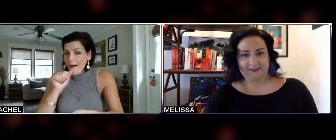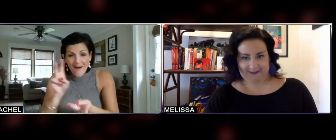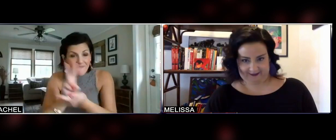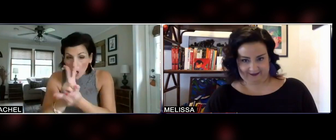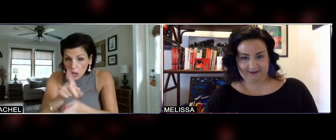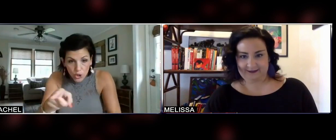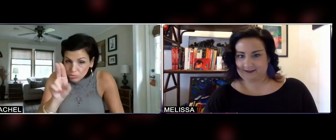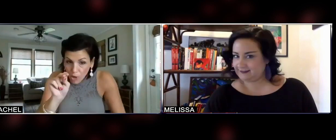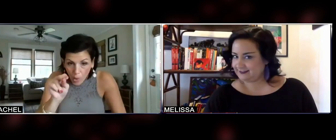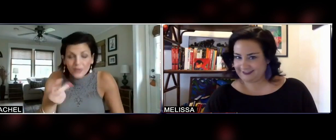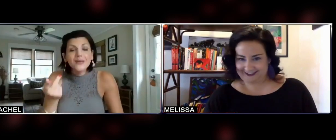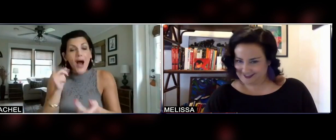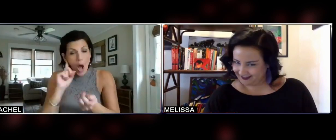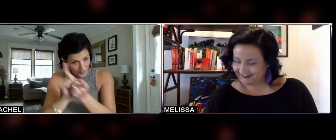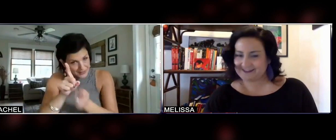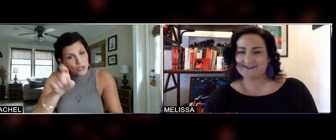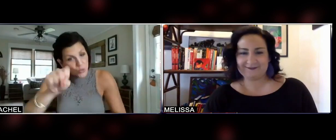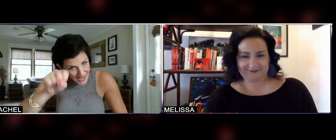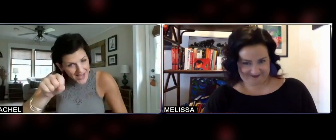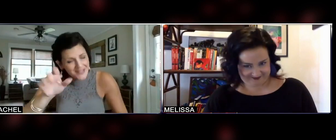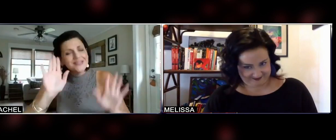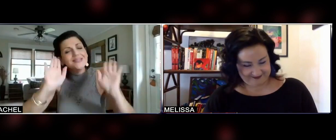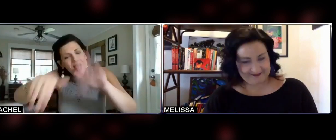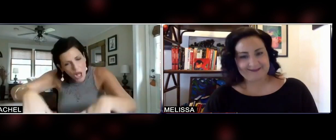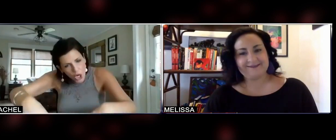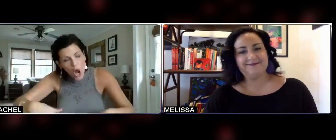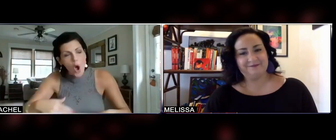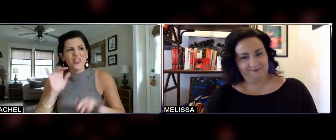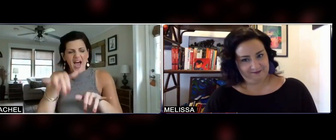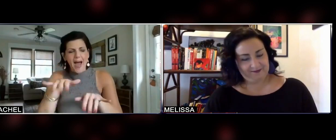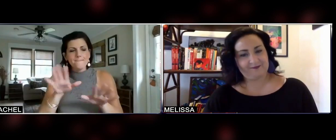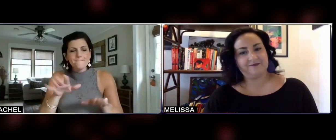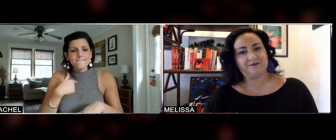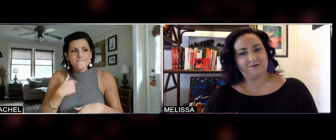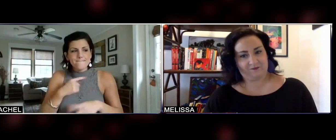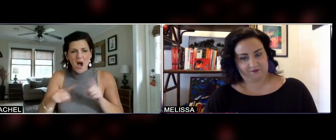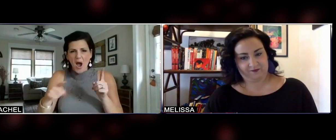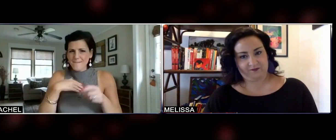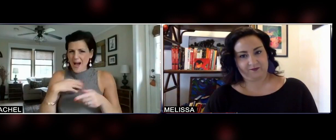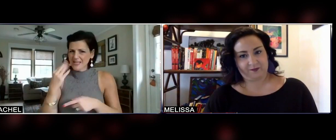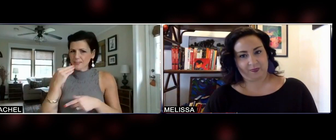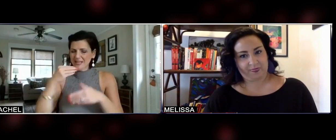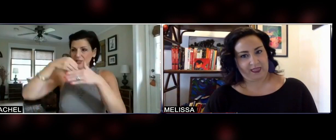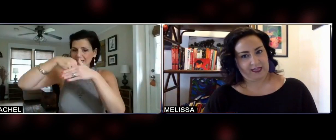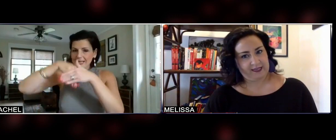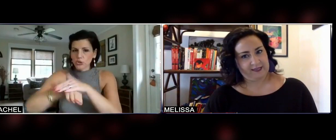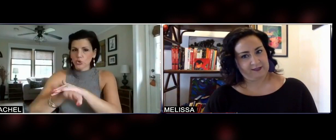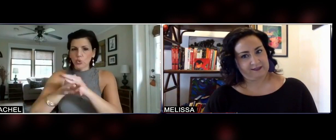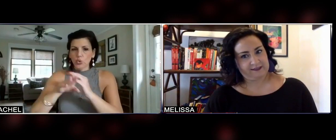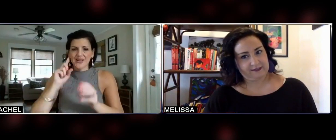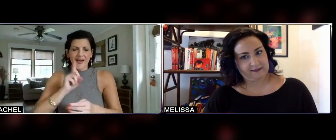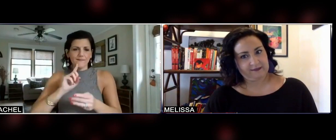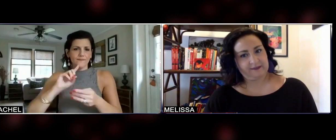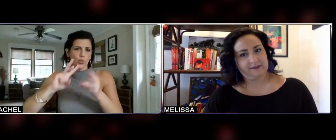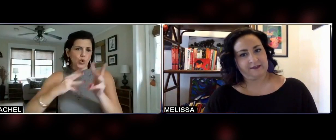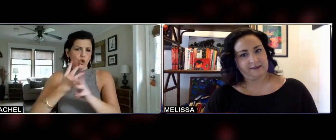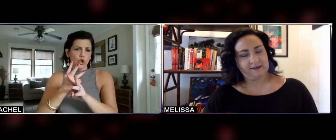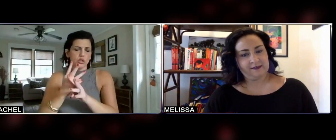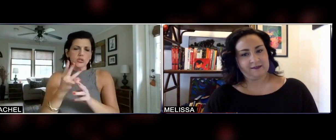No, I'm not going to fuck you, but yes, I will meet you. Push that self-consciousness aside! However, my experience going into the Deaf world - whew!